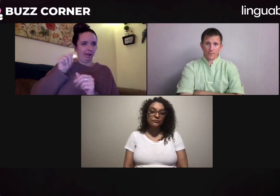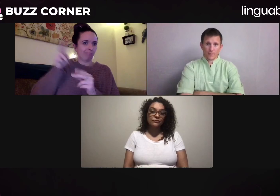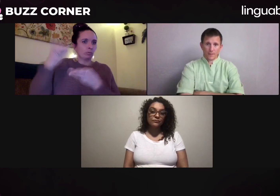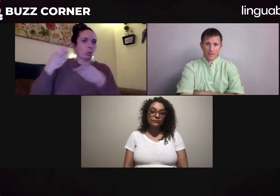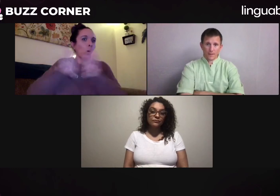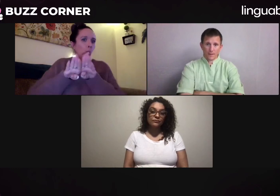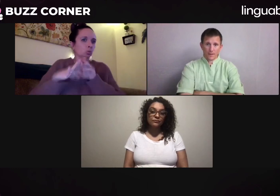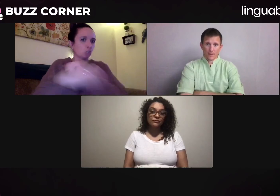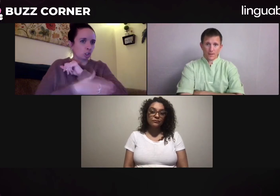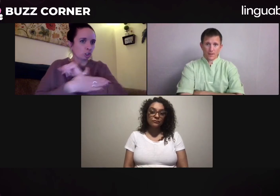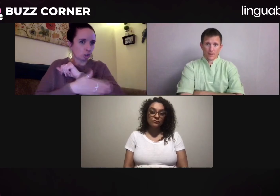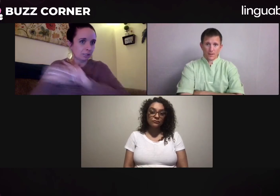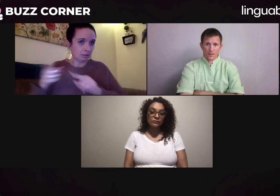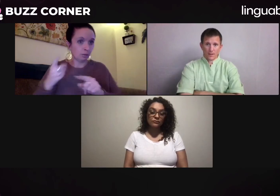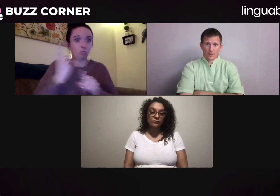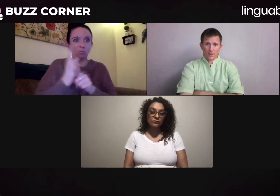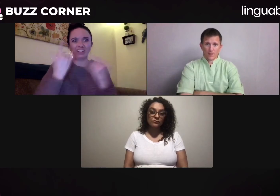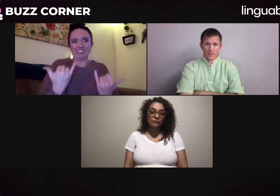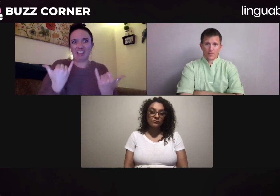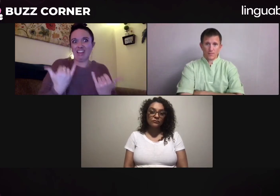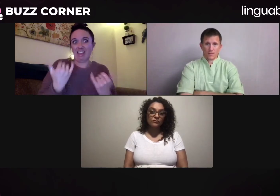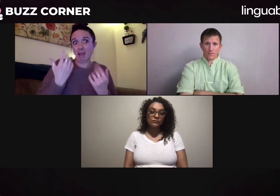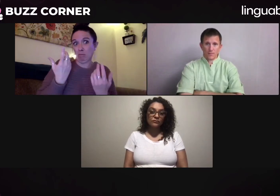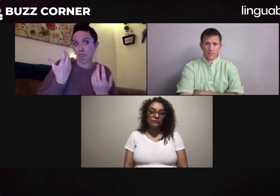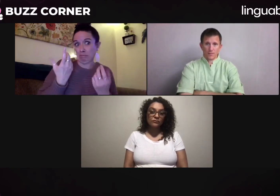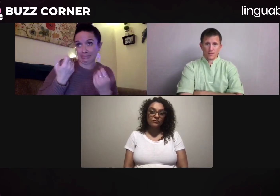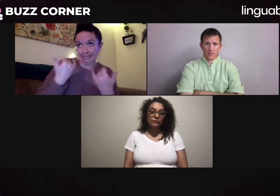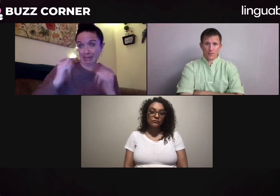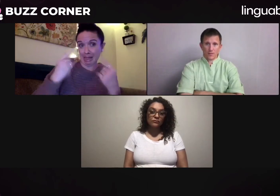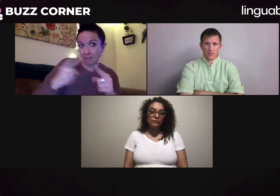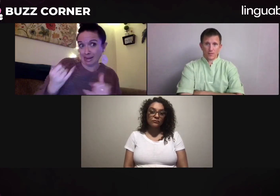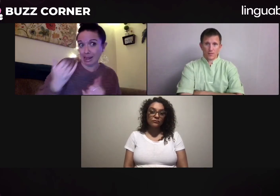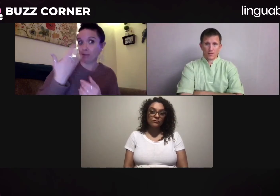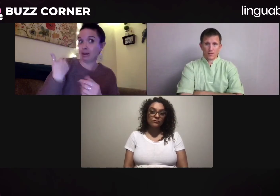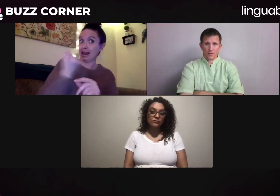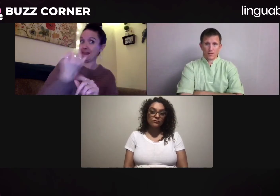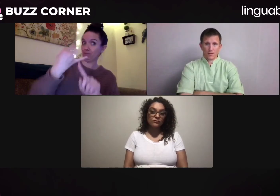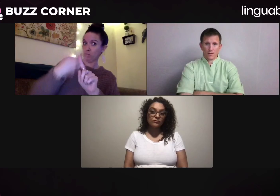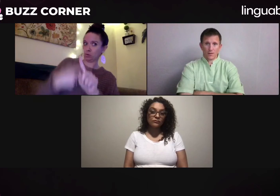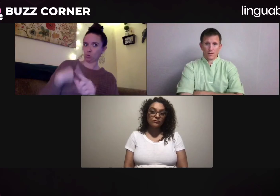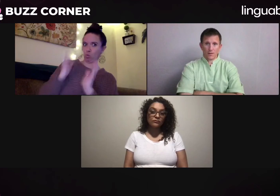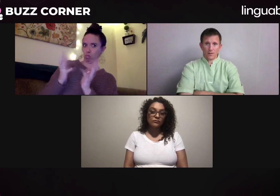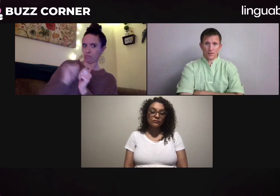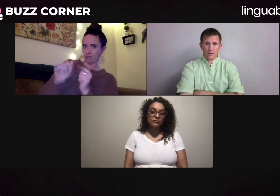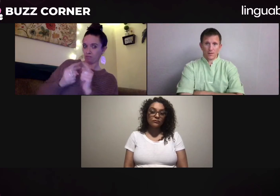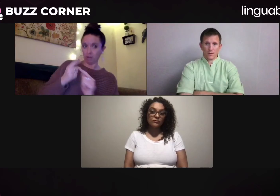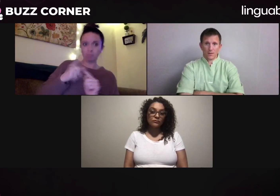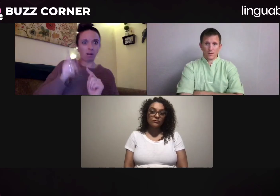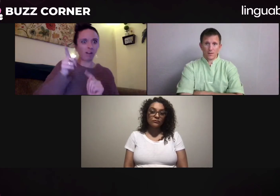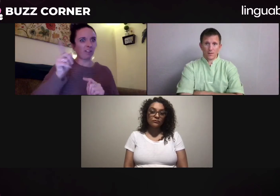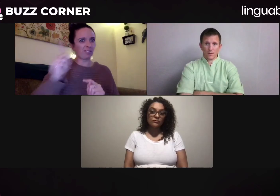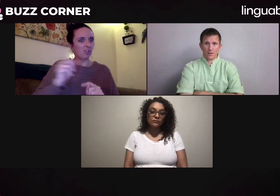but in a ‘closed country’. So I don't know if it's happening there now because the friends that I have